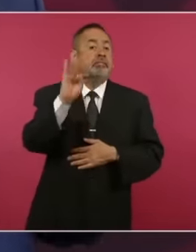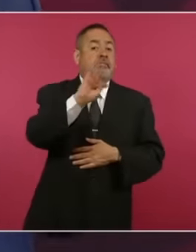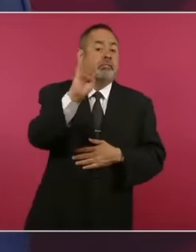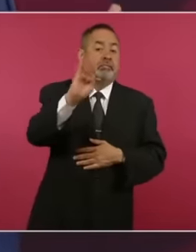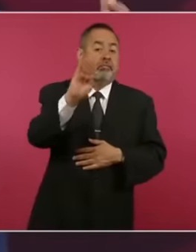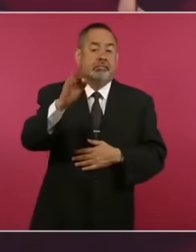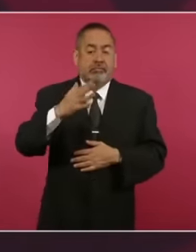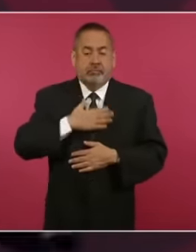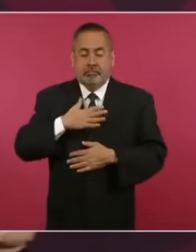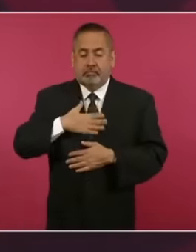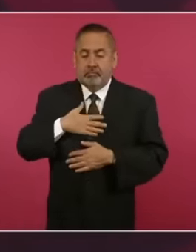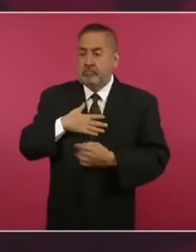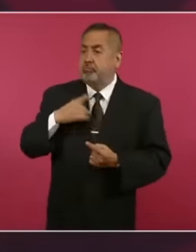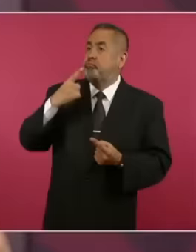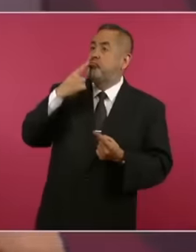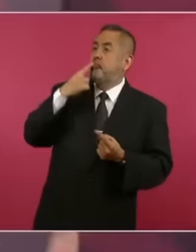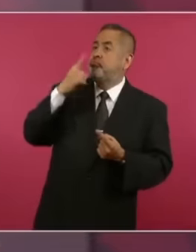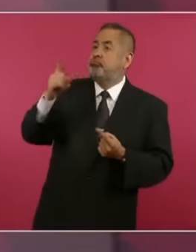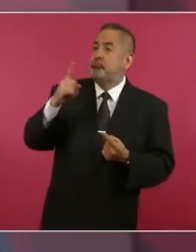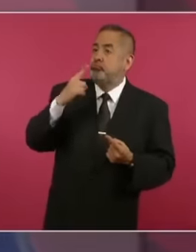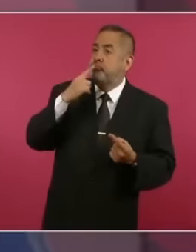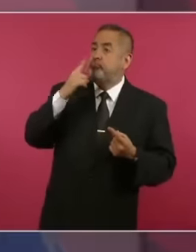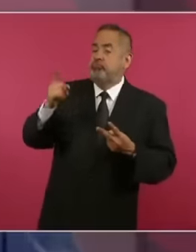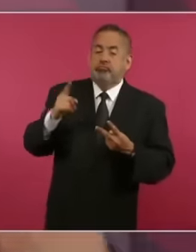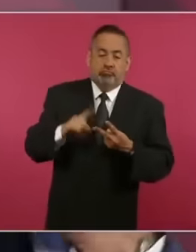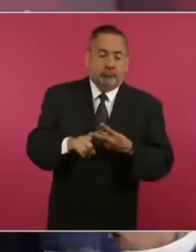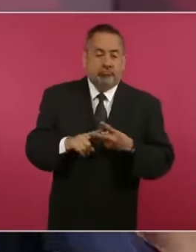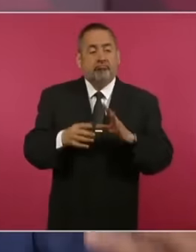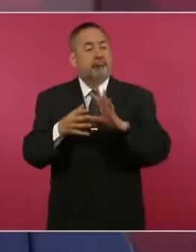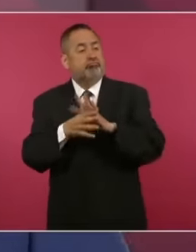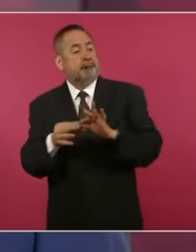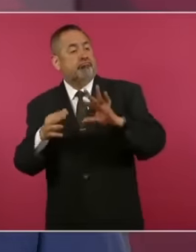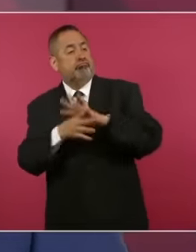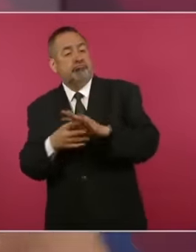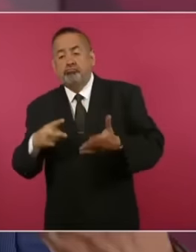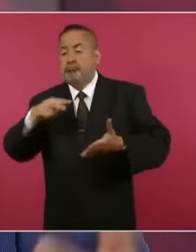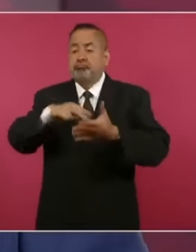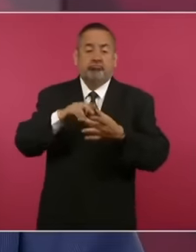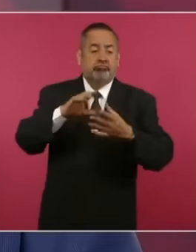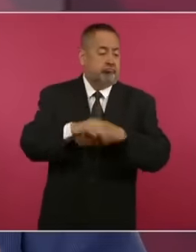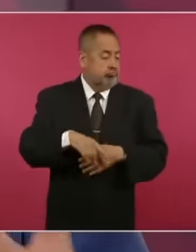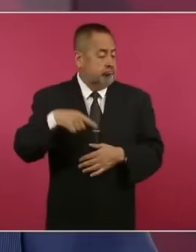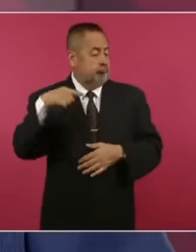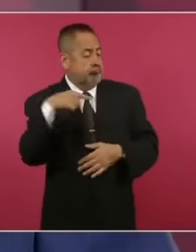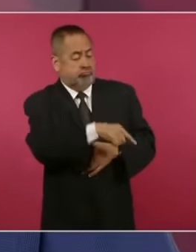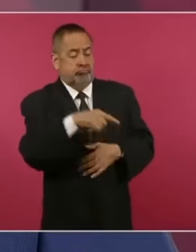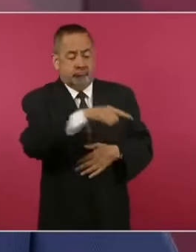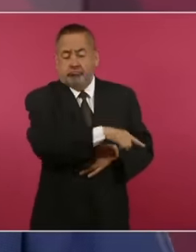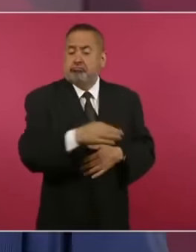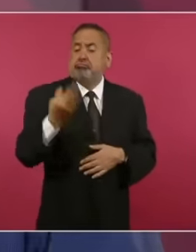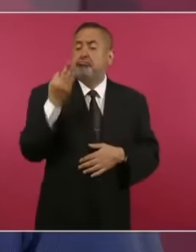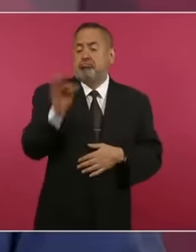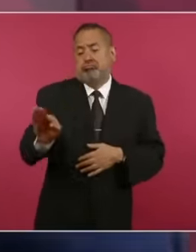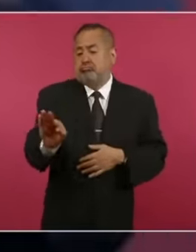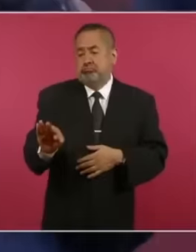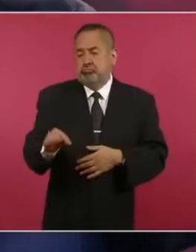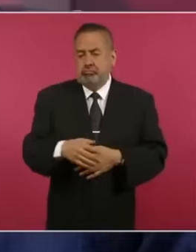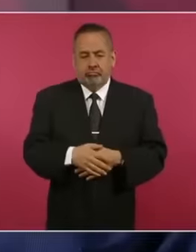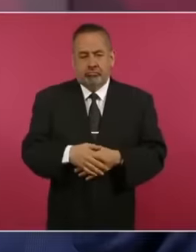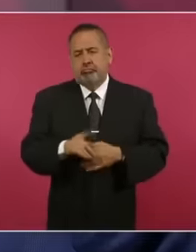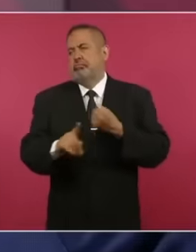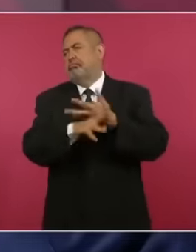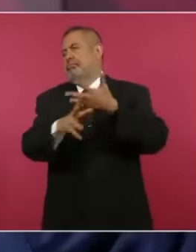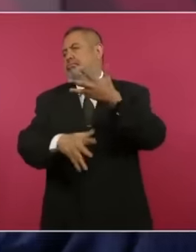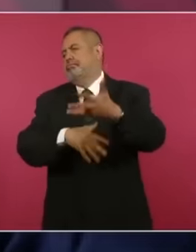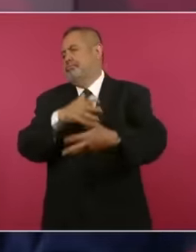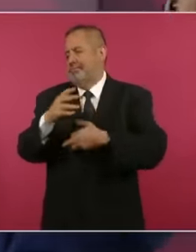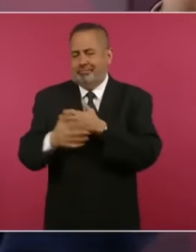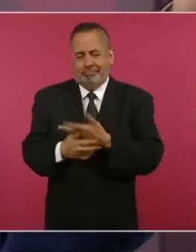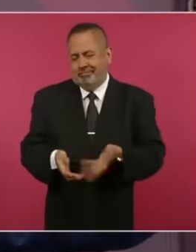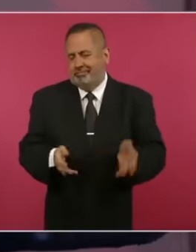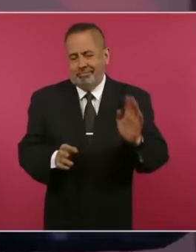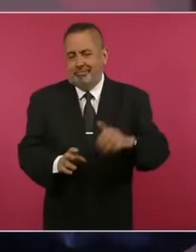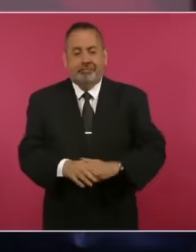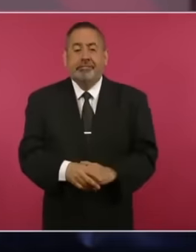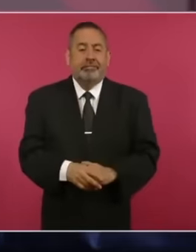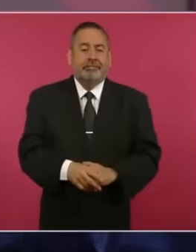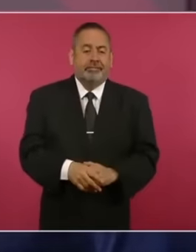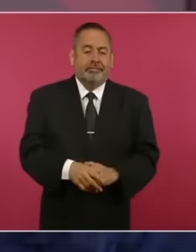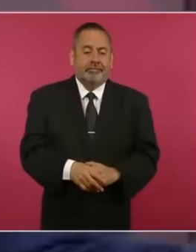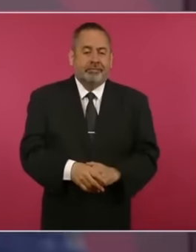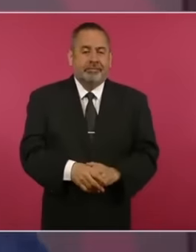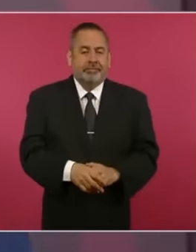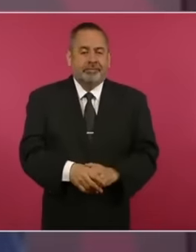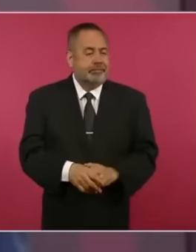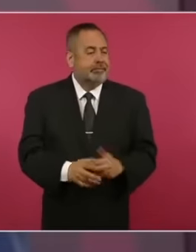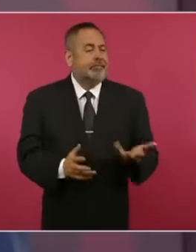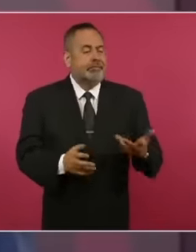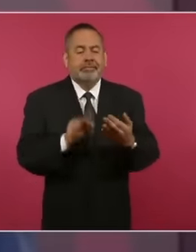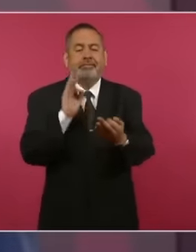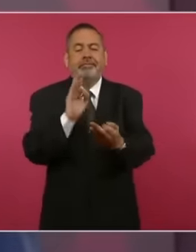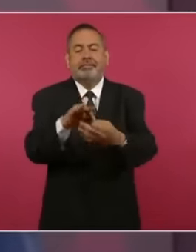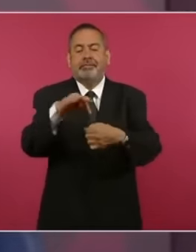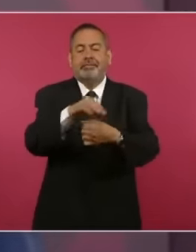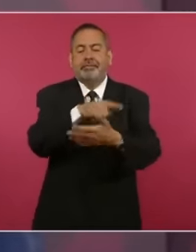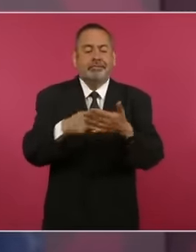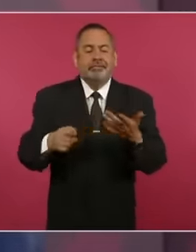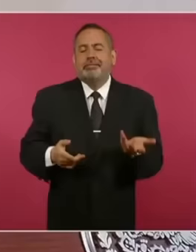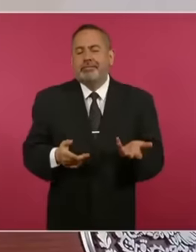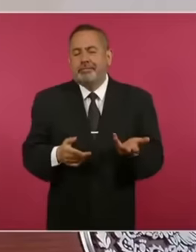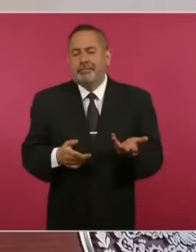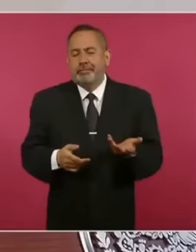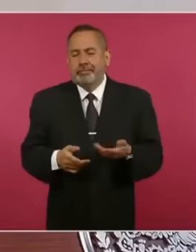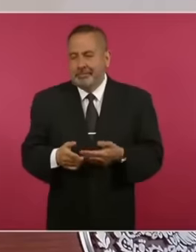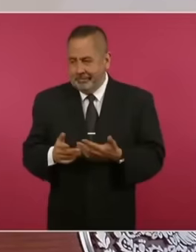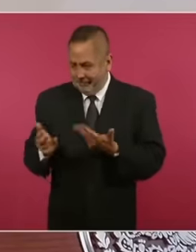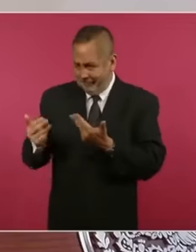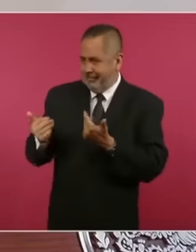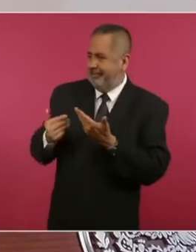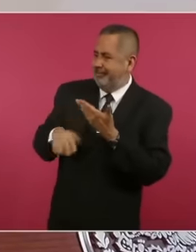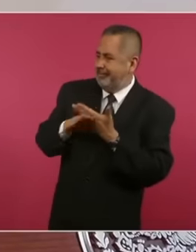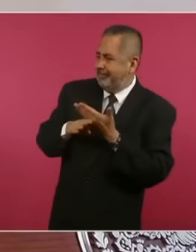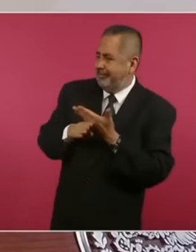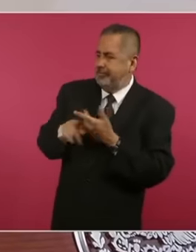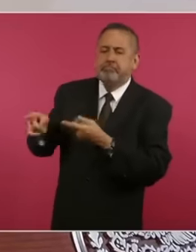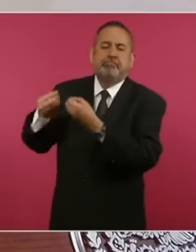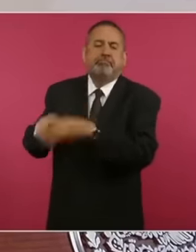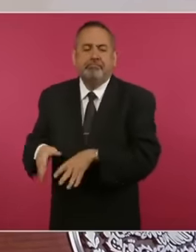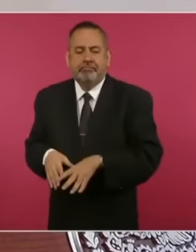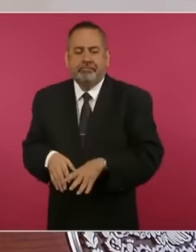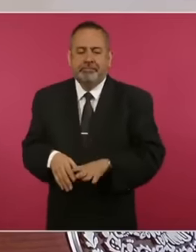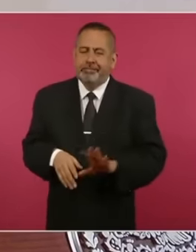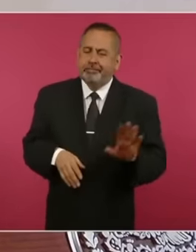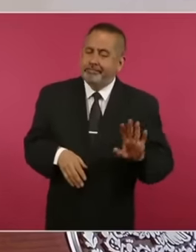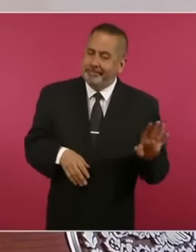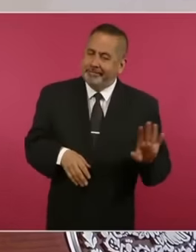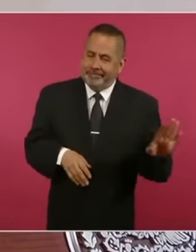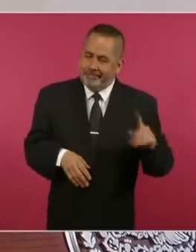complaints and declare ourselves traitors to the country, then what would we do in that game, it would be torn apart? We are persecuting the